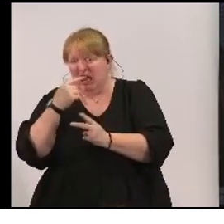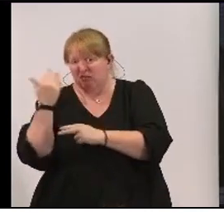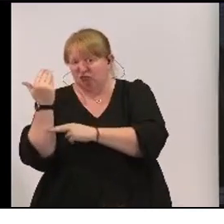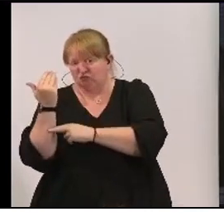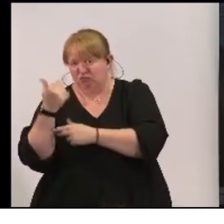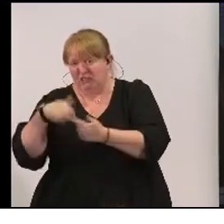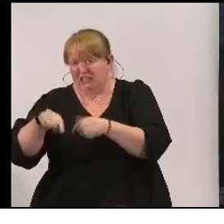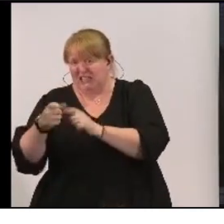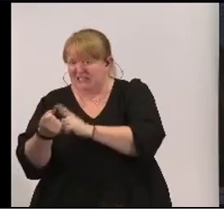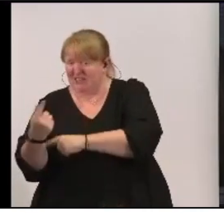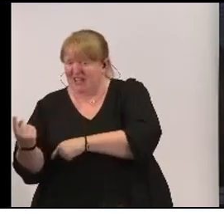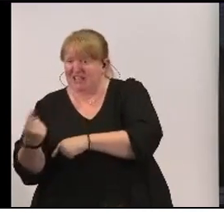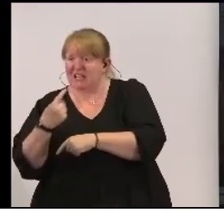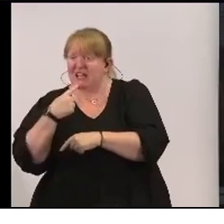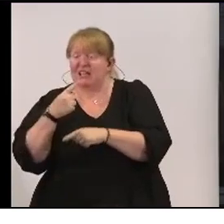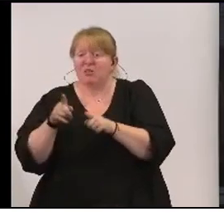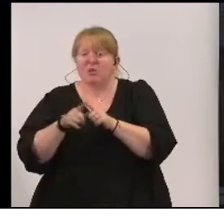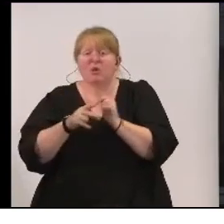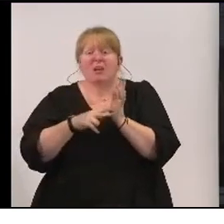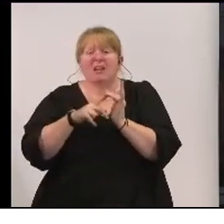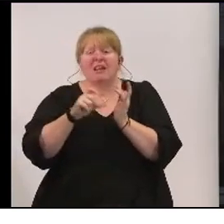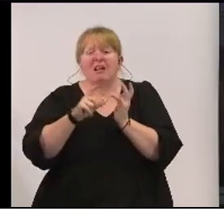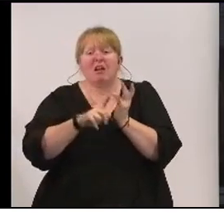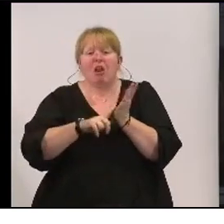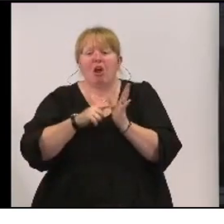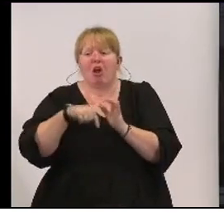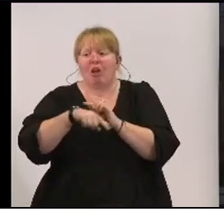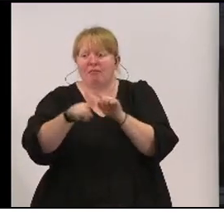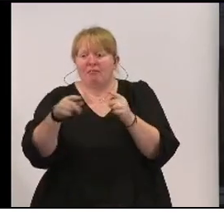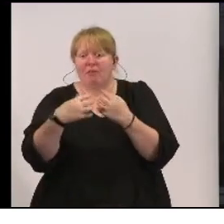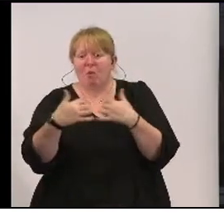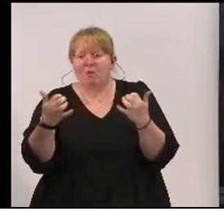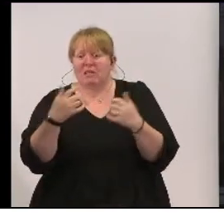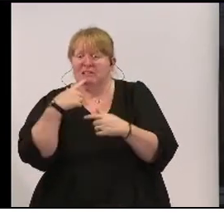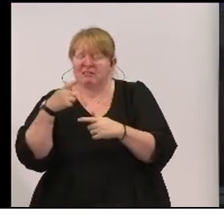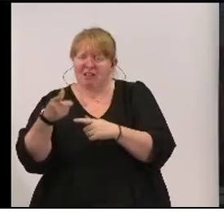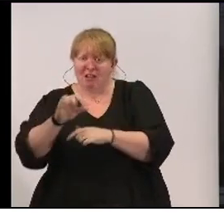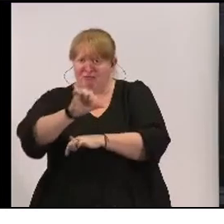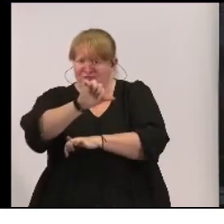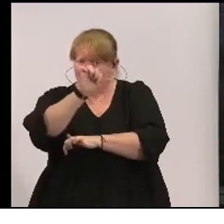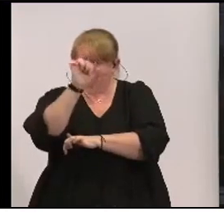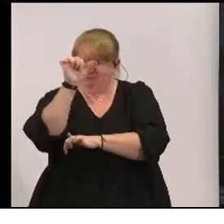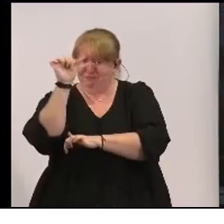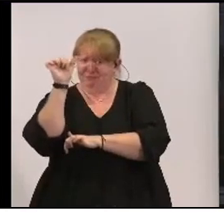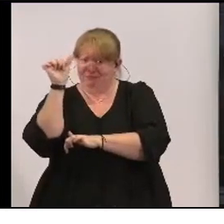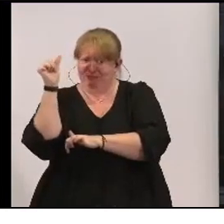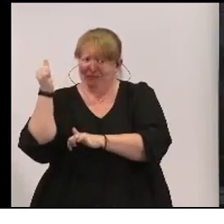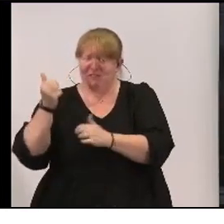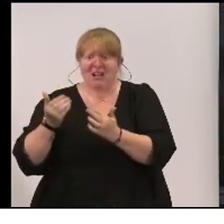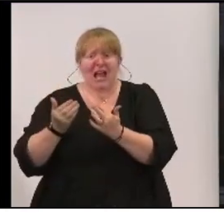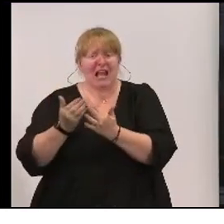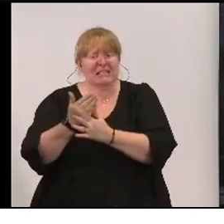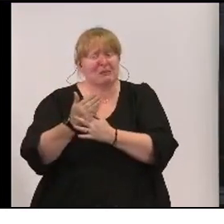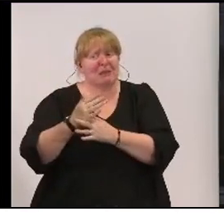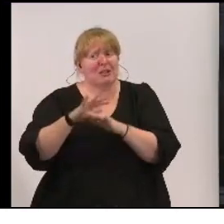these guys and Nicola, who's in the audience are the experts in our accessibility world.